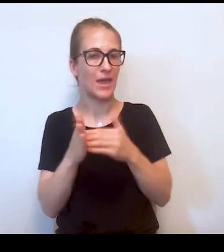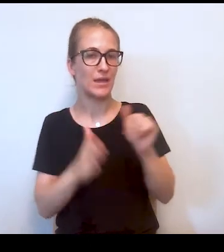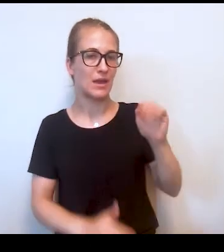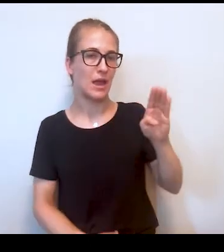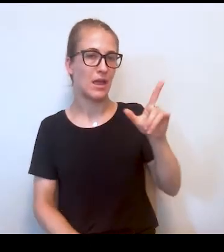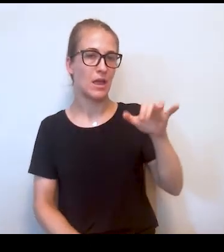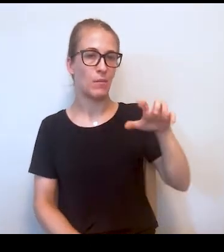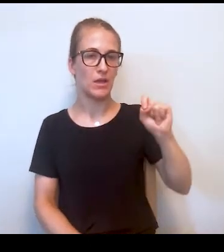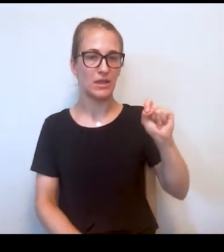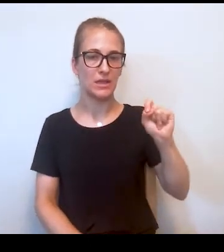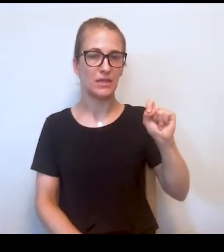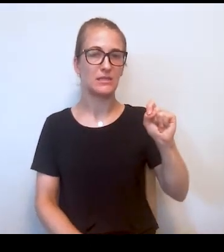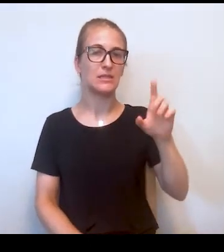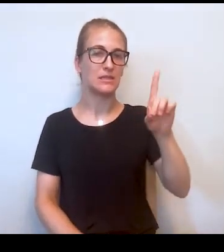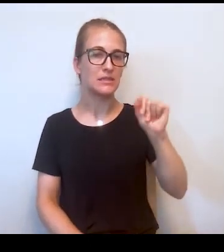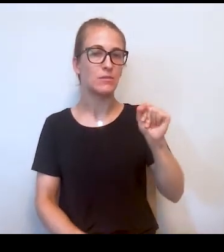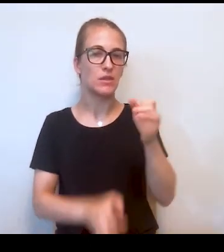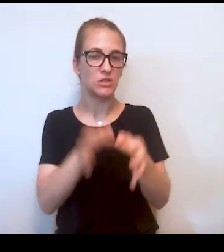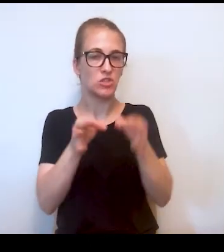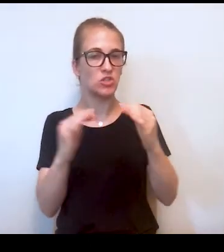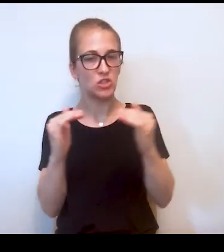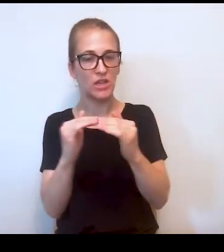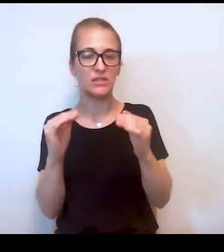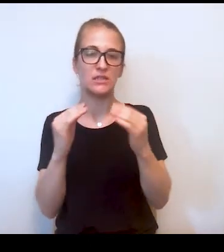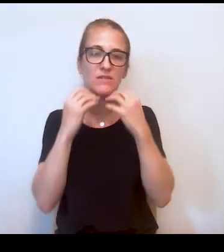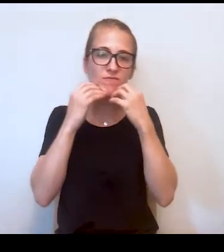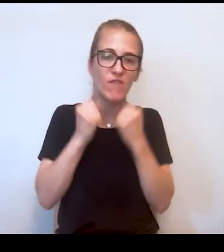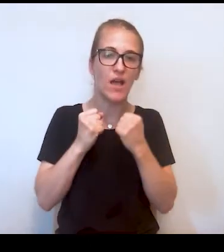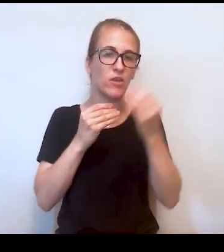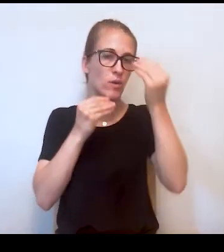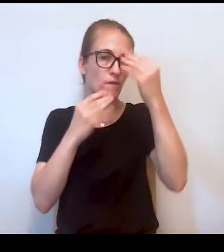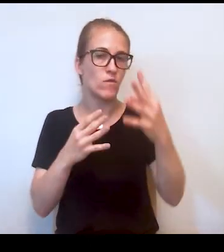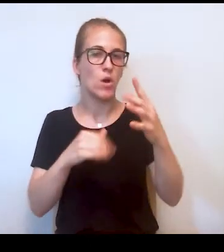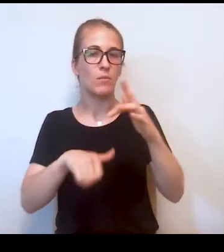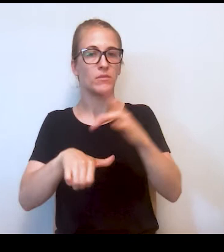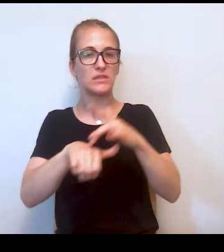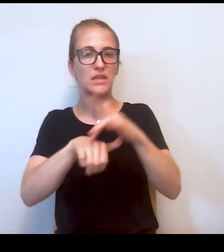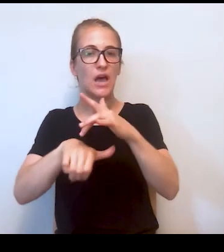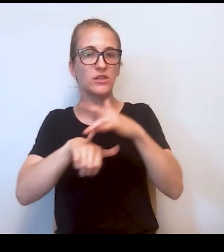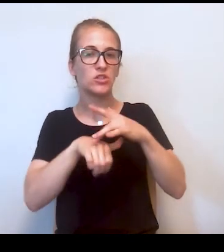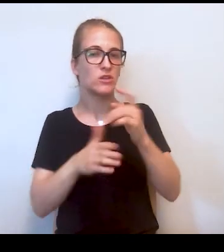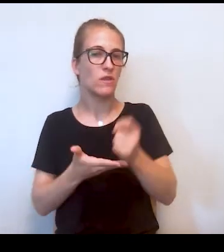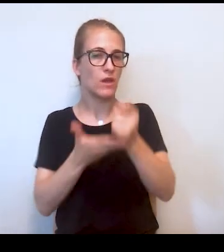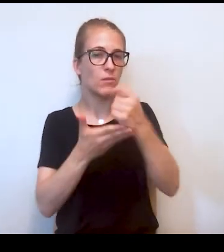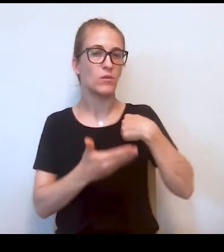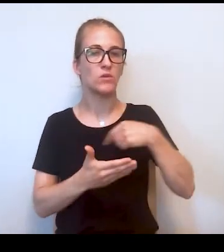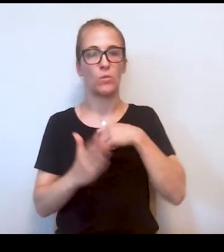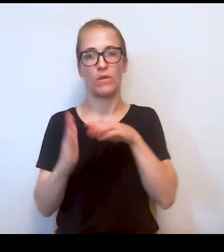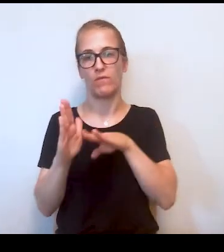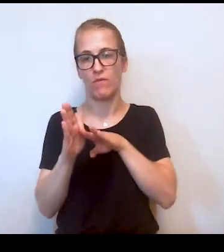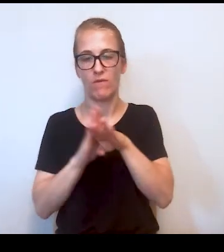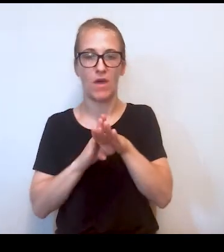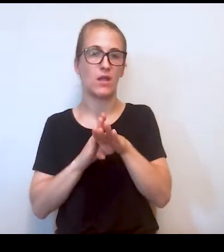to working towards opening a patient-run clinic. [Audre] And many things in between.